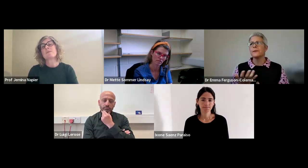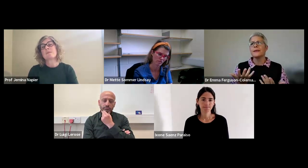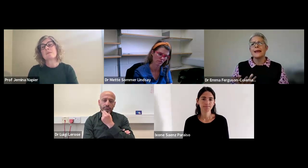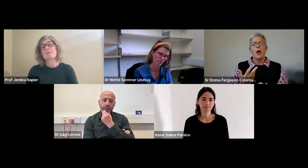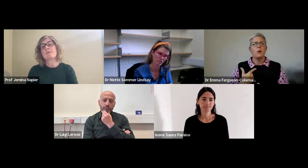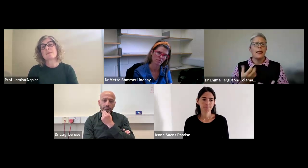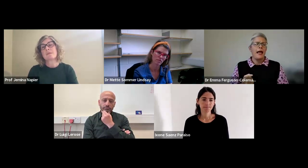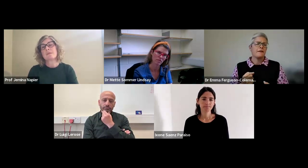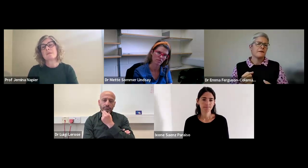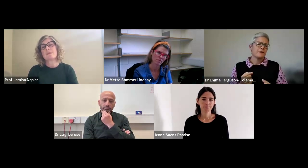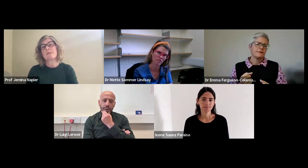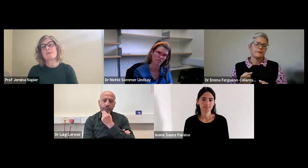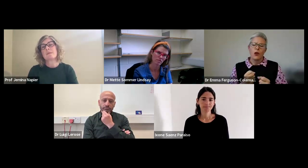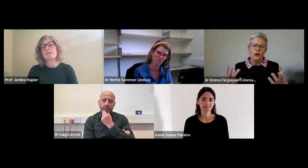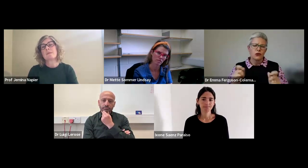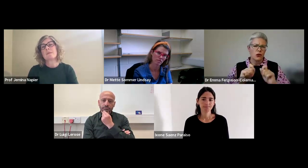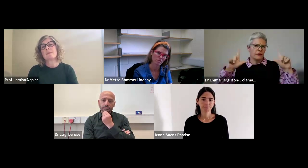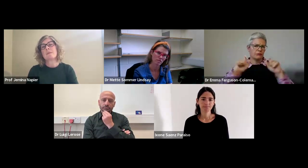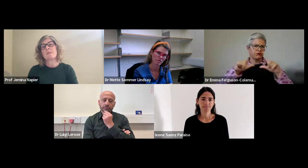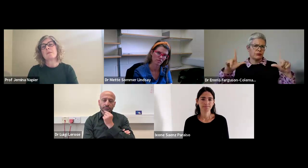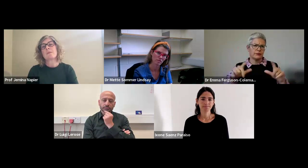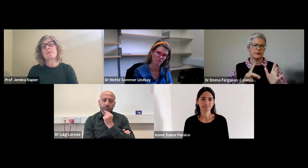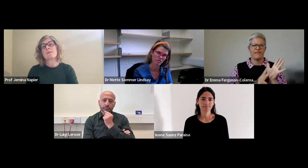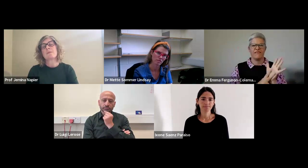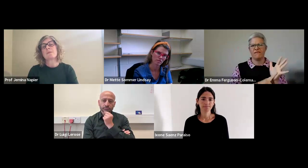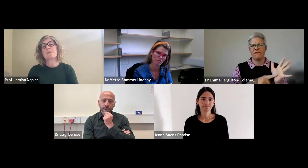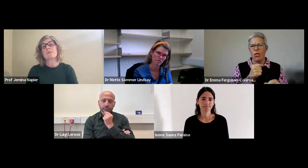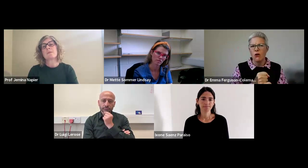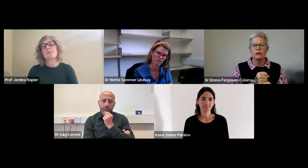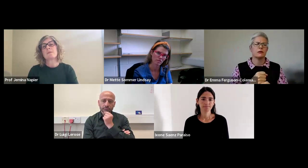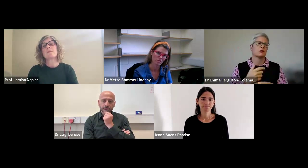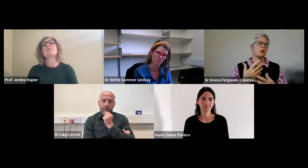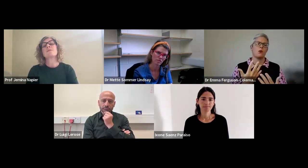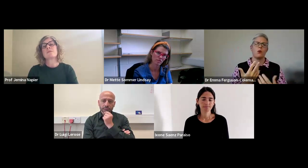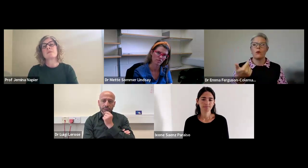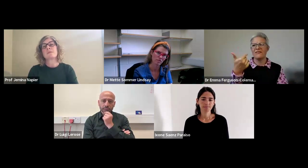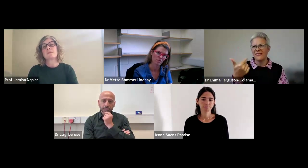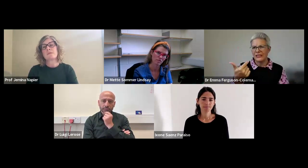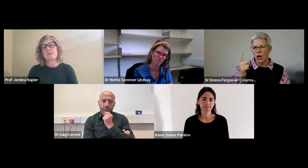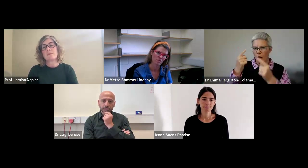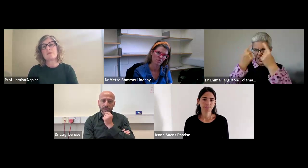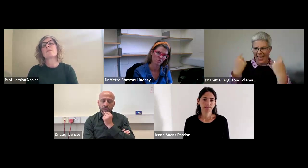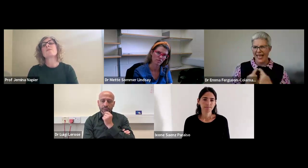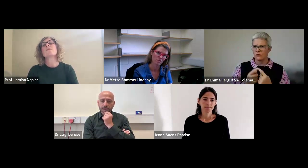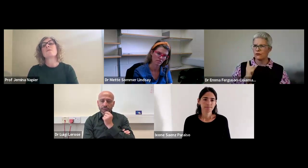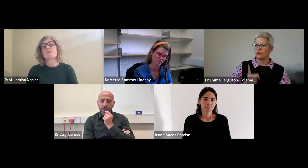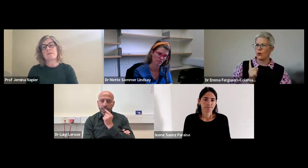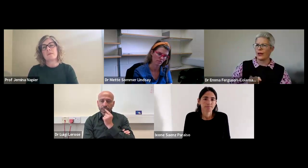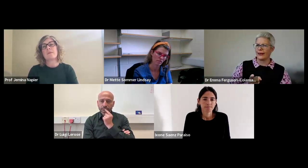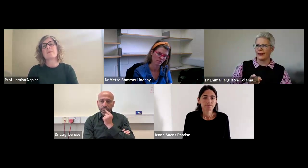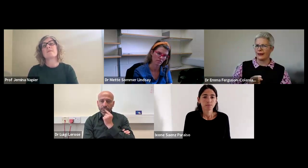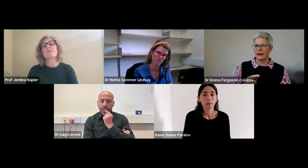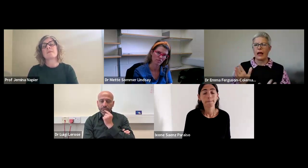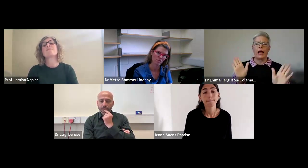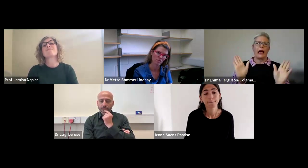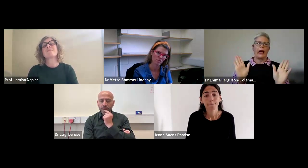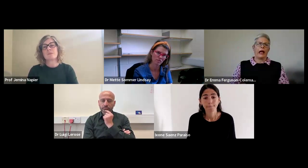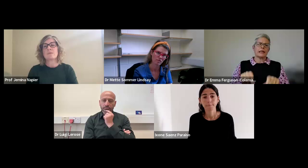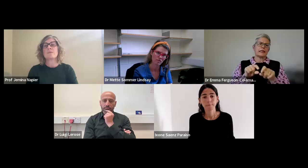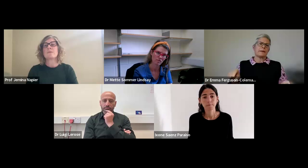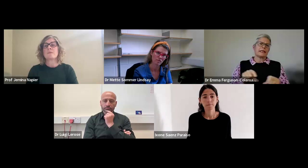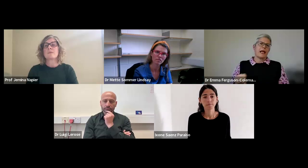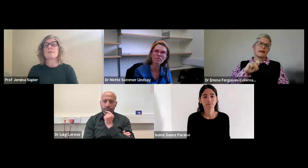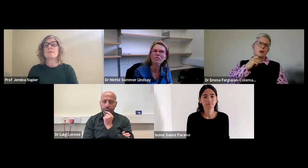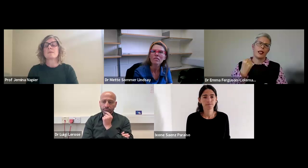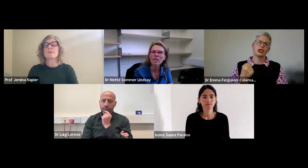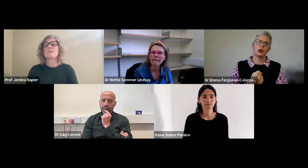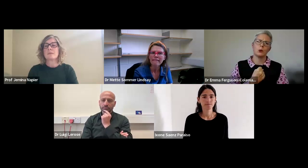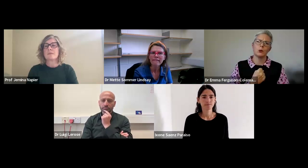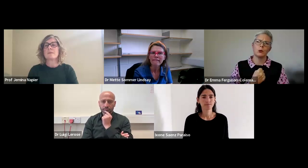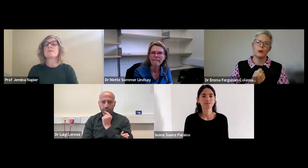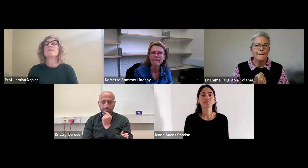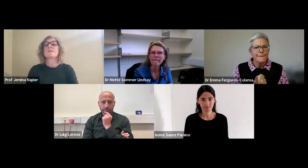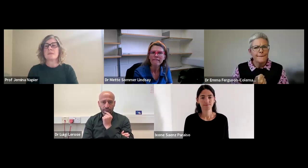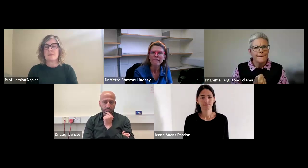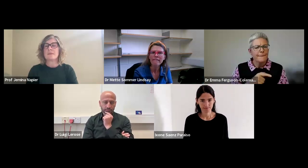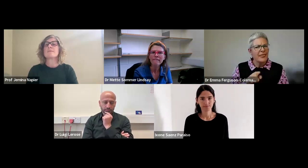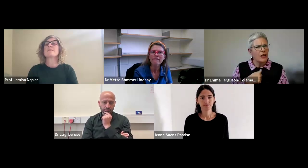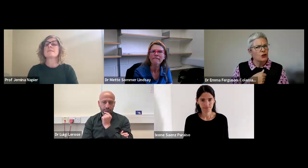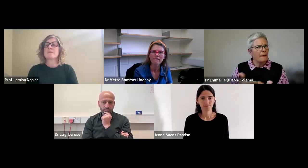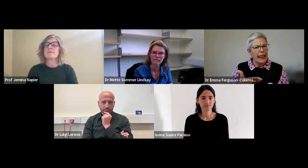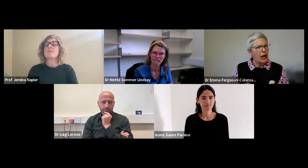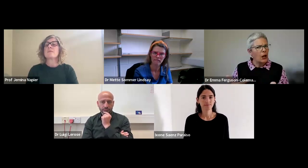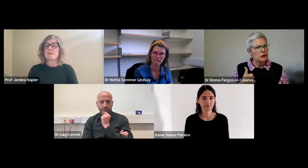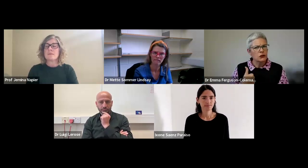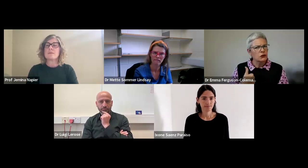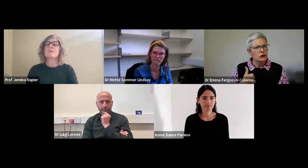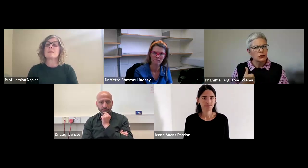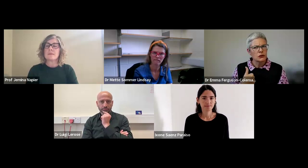in practice is tricky. So we have a lot of Vlogs or video heads talking about what they will do,